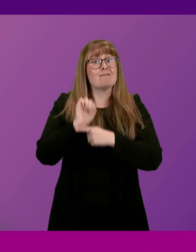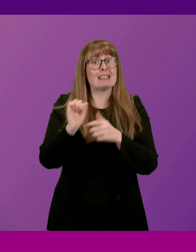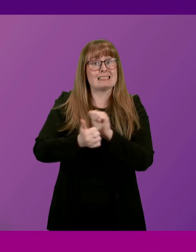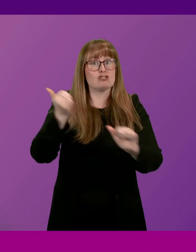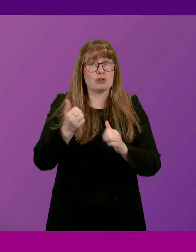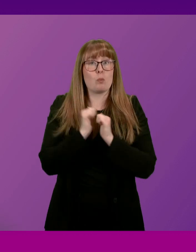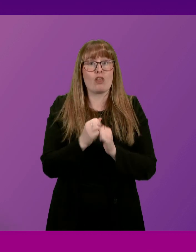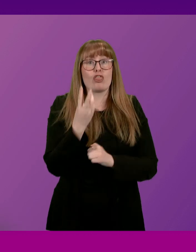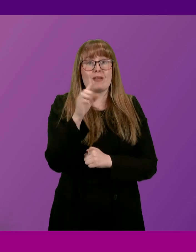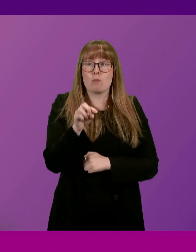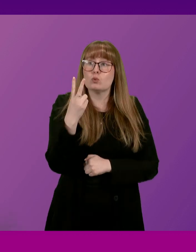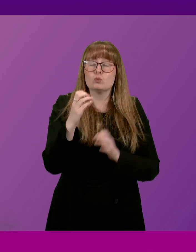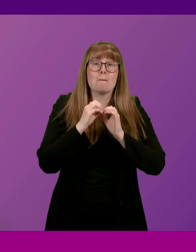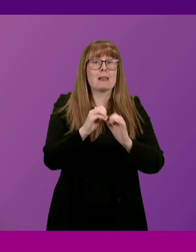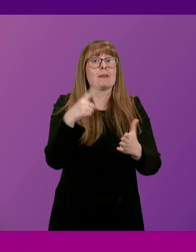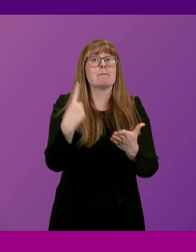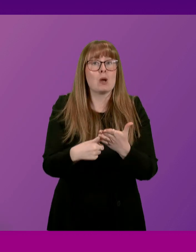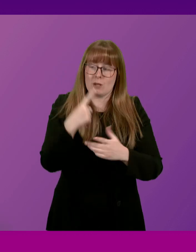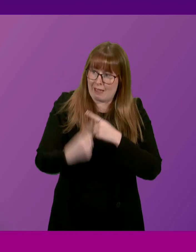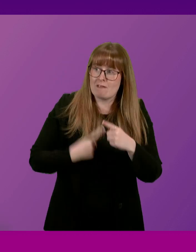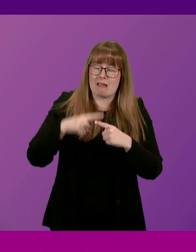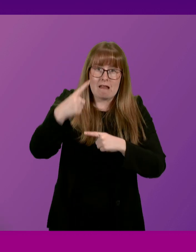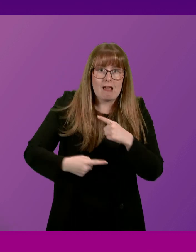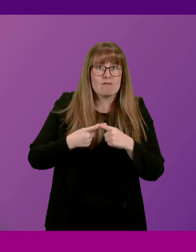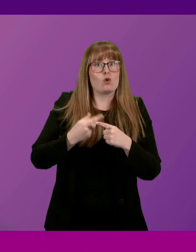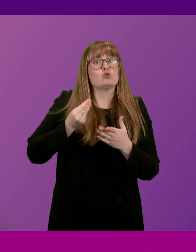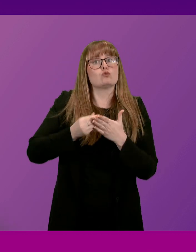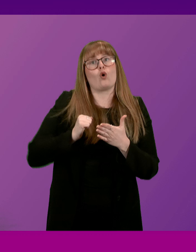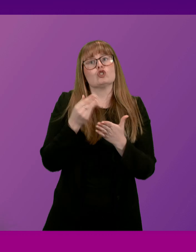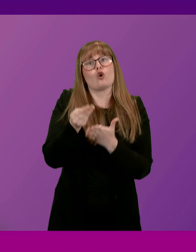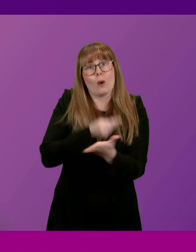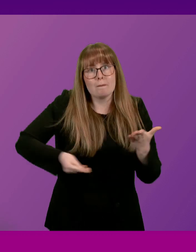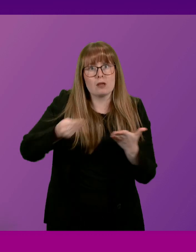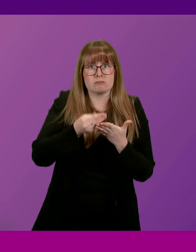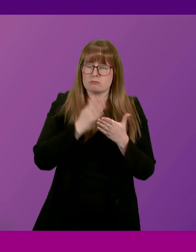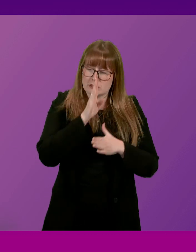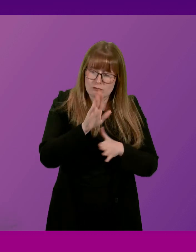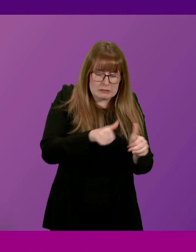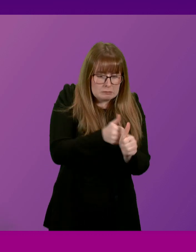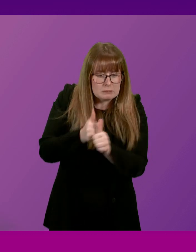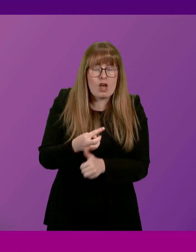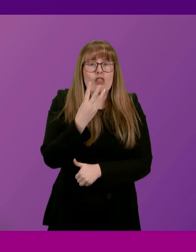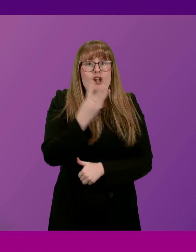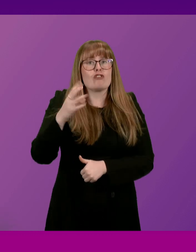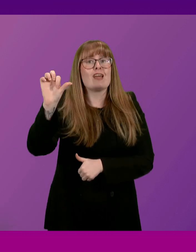£3.2 billion to the Scottish economy every year and directly supports 33,000 jobs,